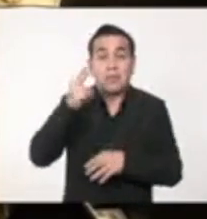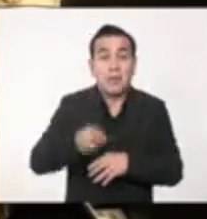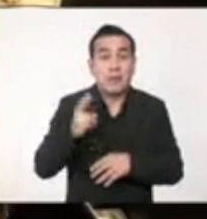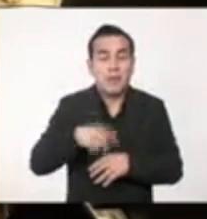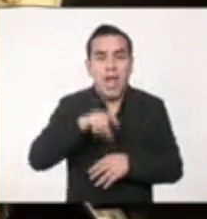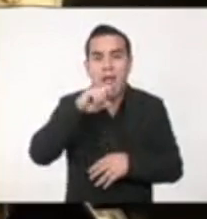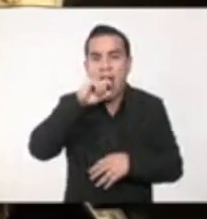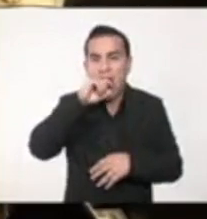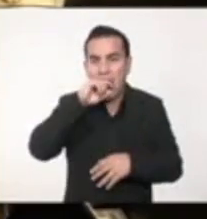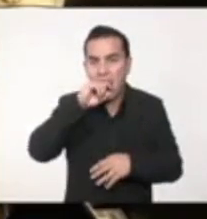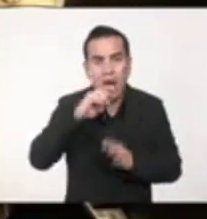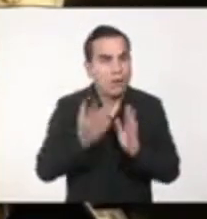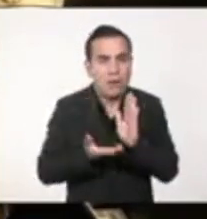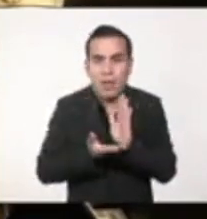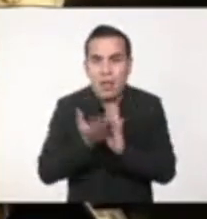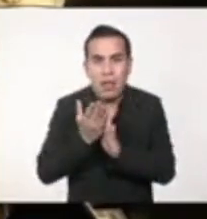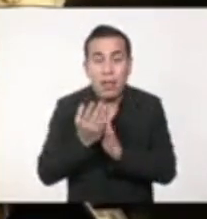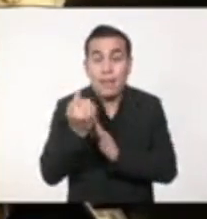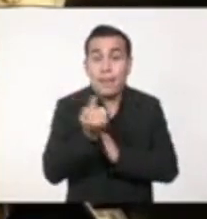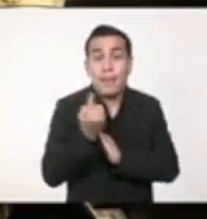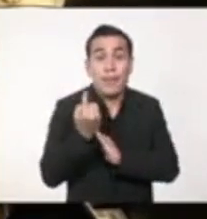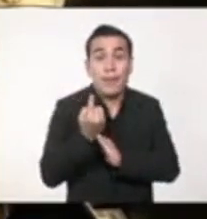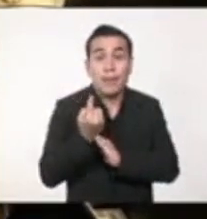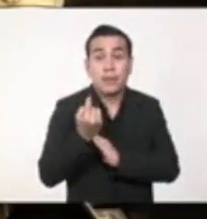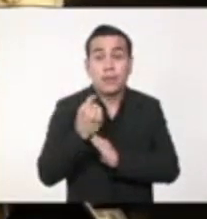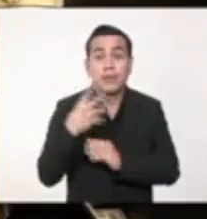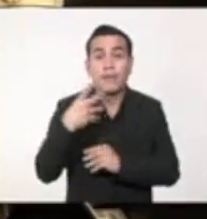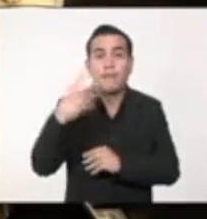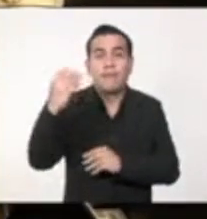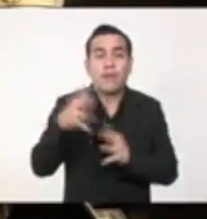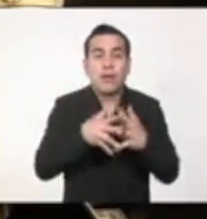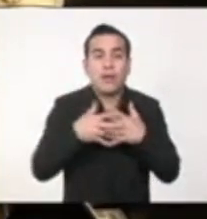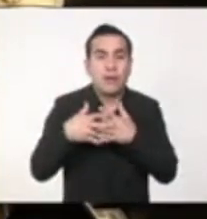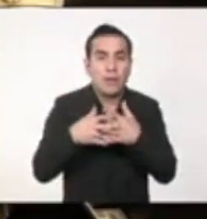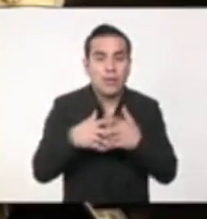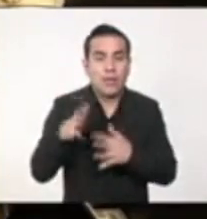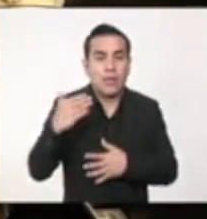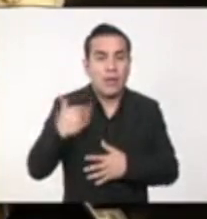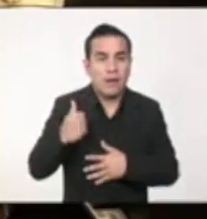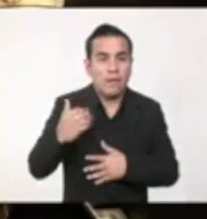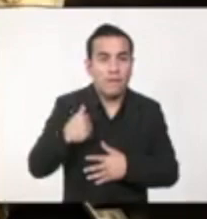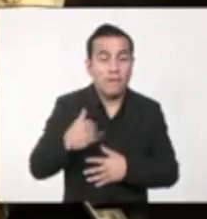underdeveloped, where people have to go to Canada, or United States, to work, because they do not have a job